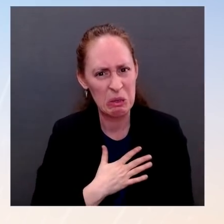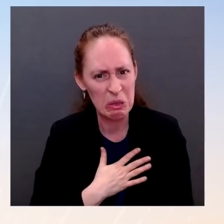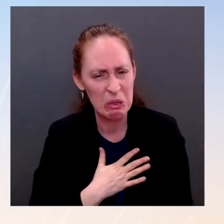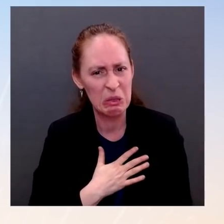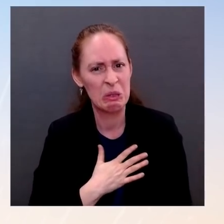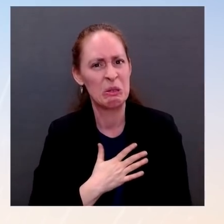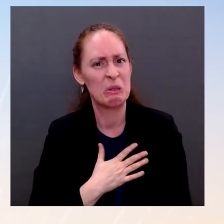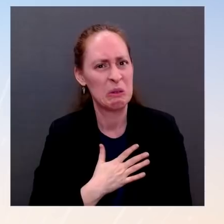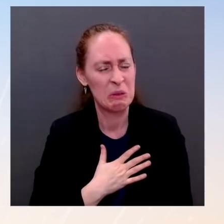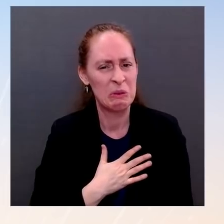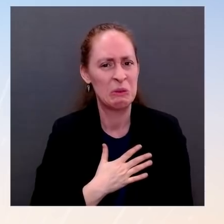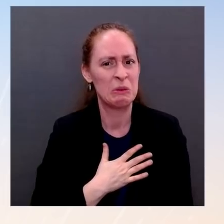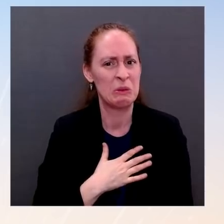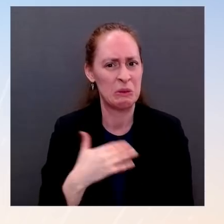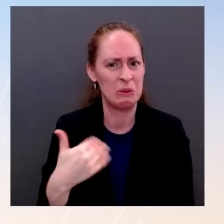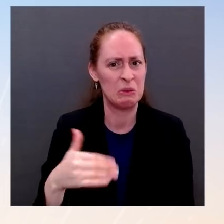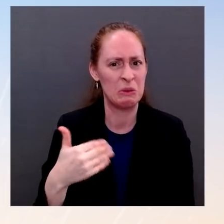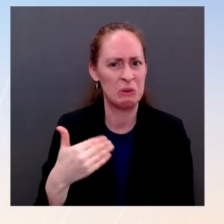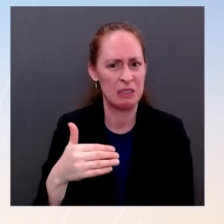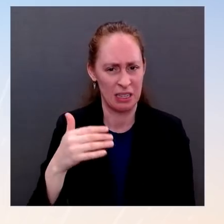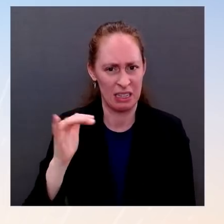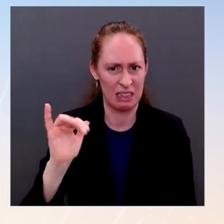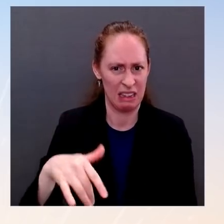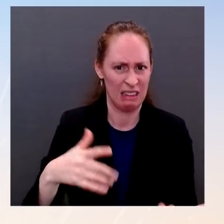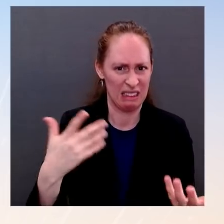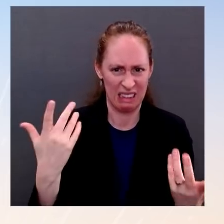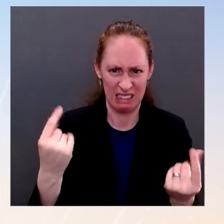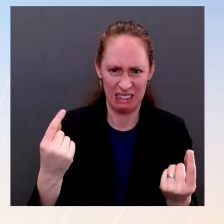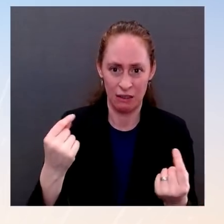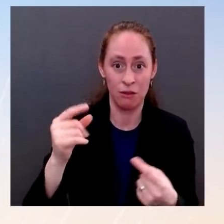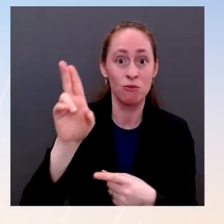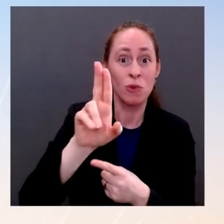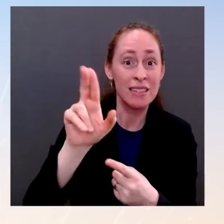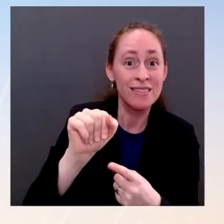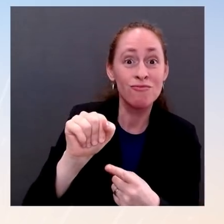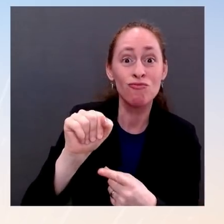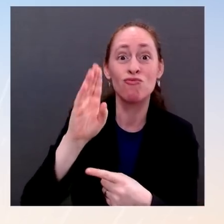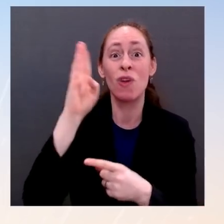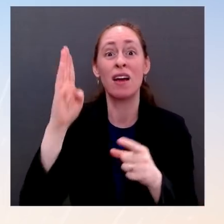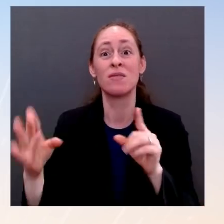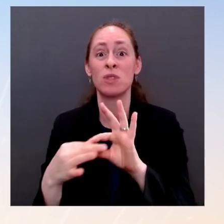Ms. Psaki: I've not discussed his comments with the President. But what I would say is that the vast majority